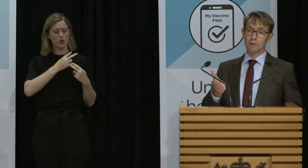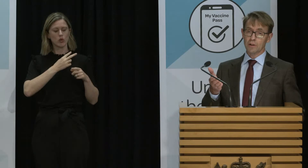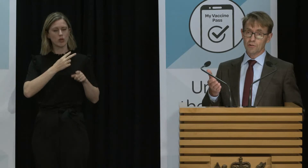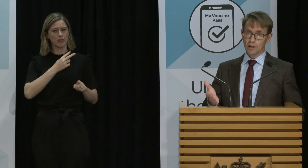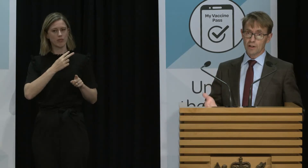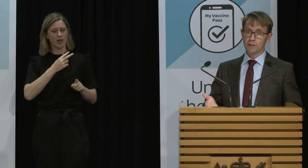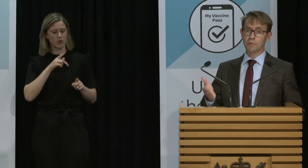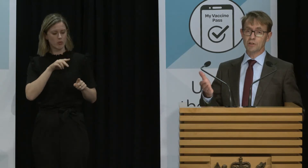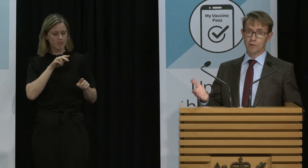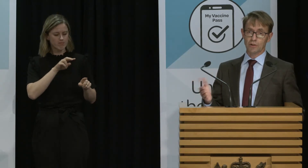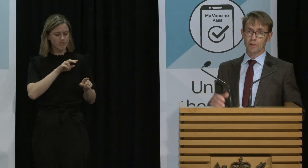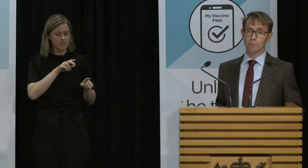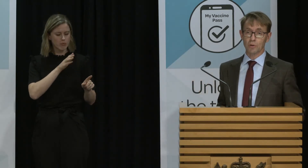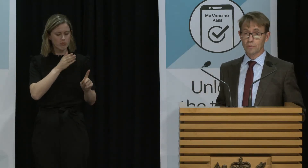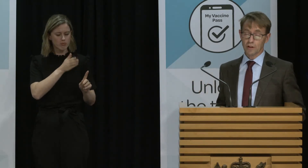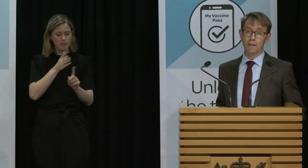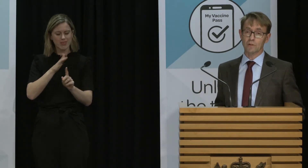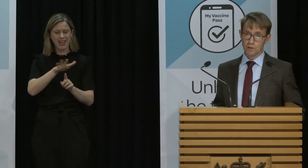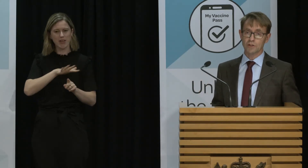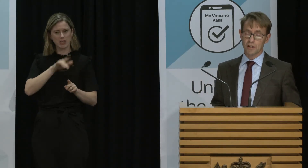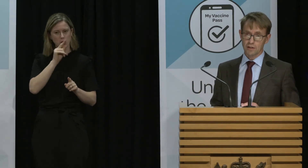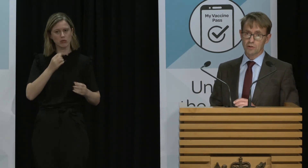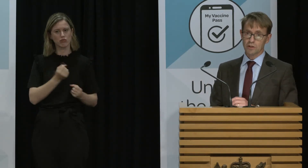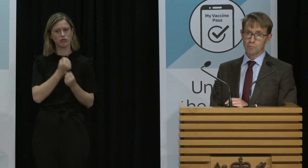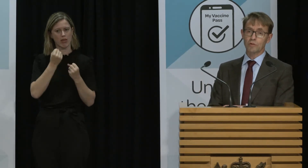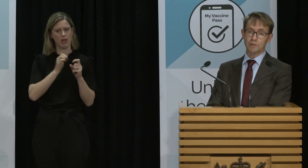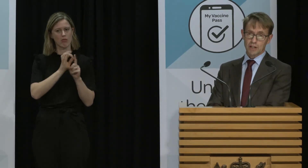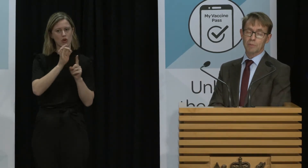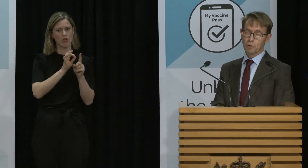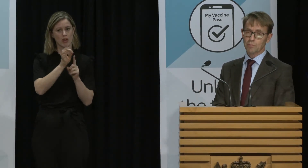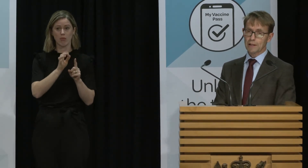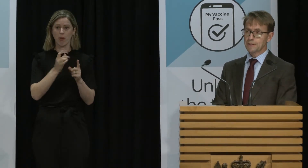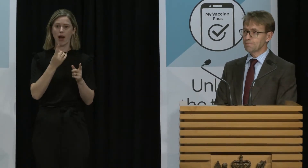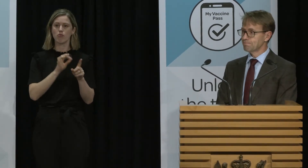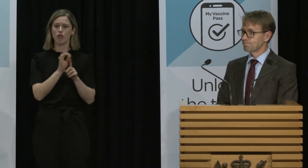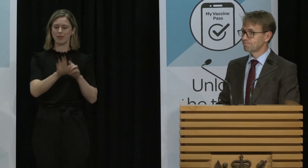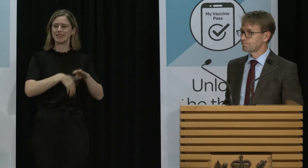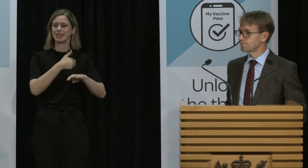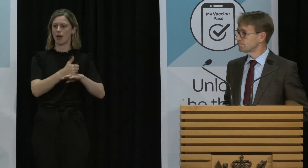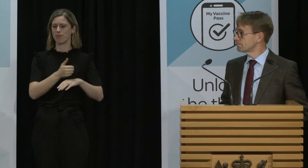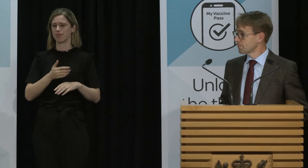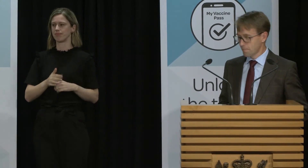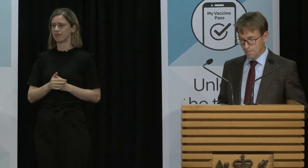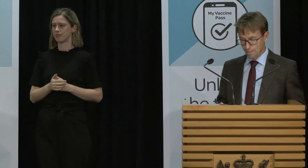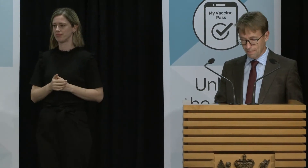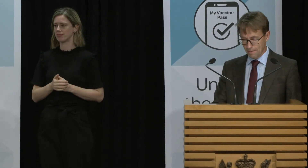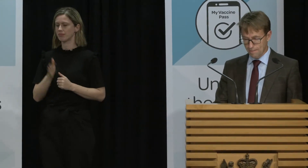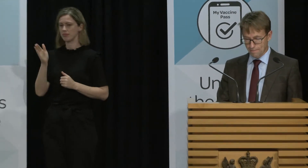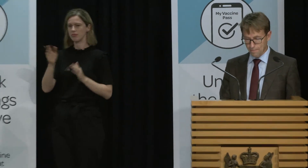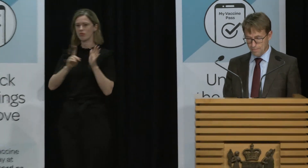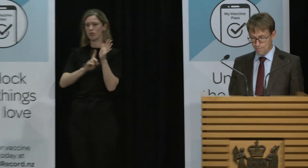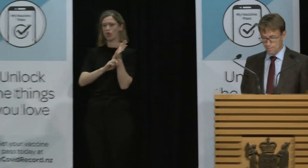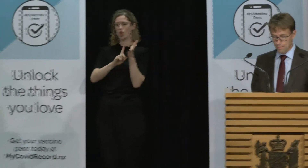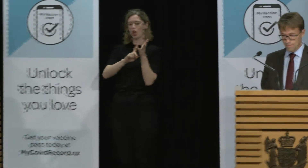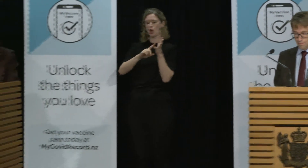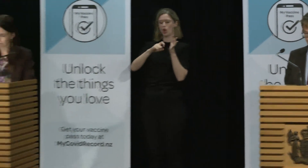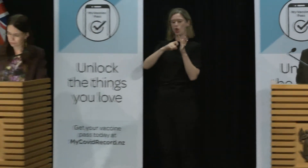potentially prevent yibl and the point of doing the review is to find out exactly where were the areas that needed to